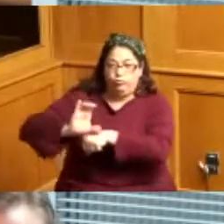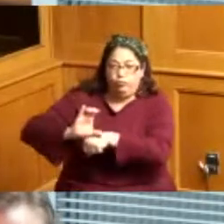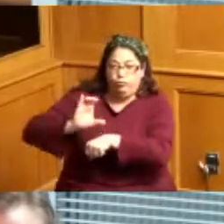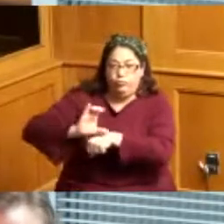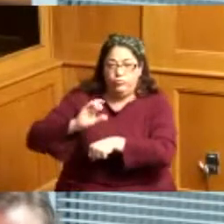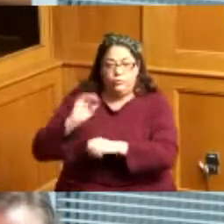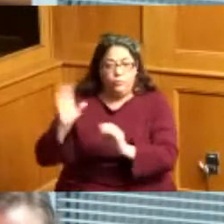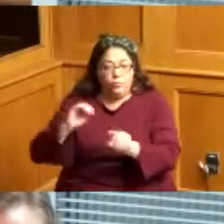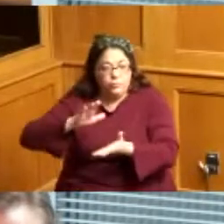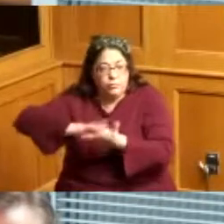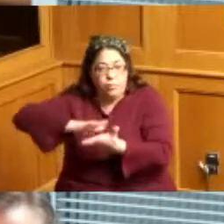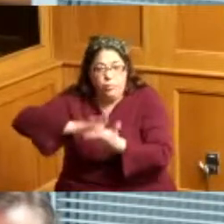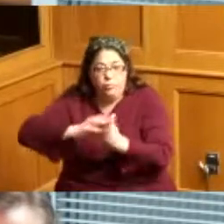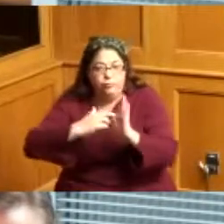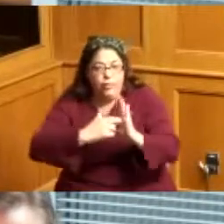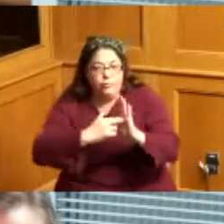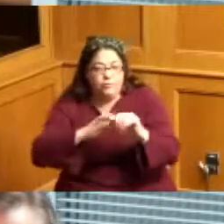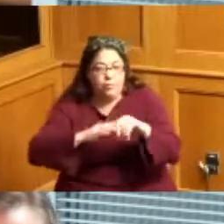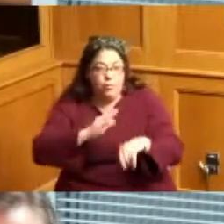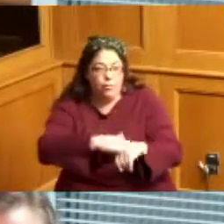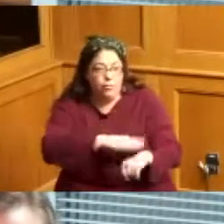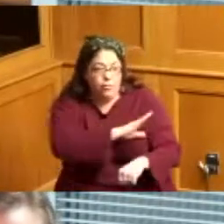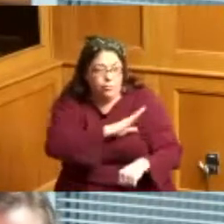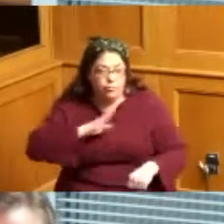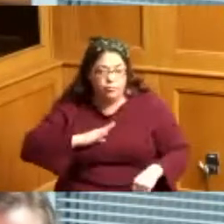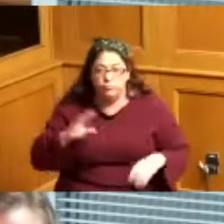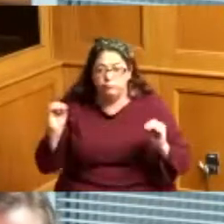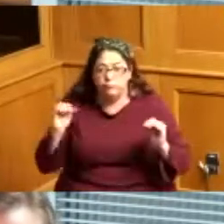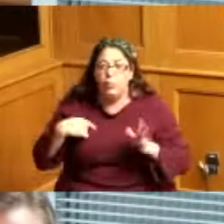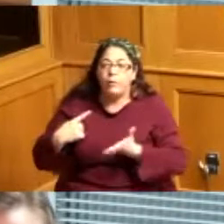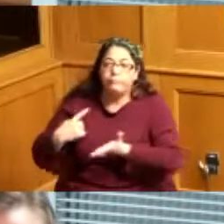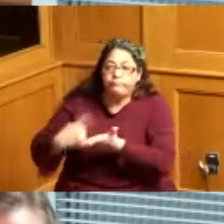school represented but I believe that we've had conversations about asking them going